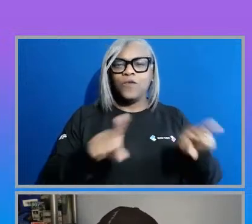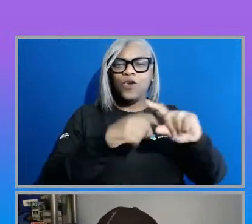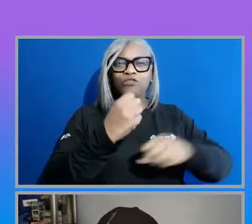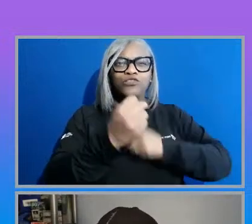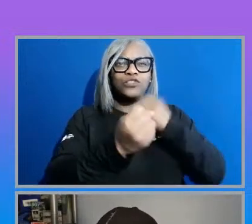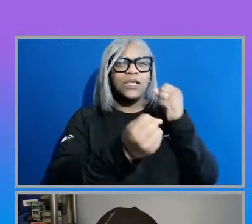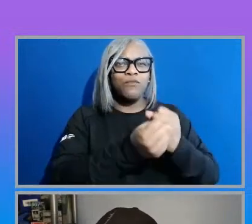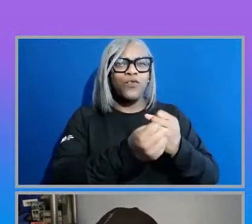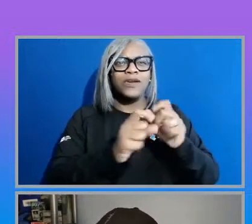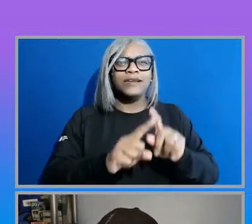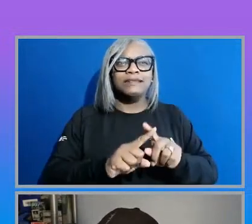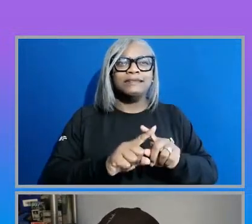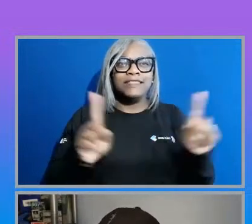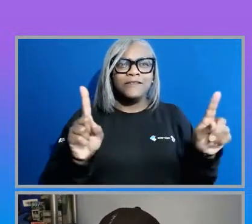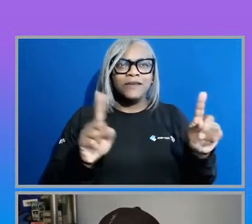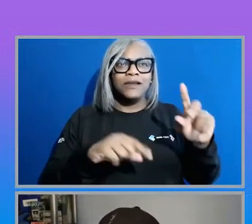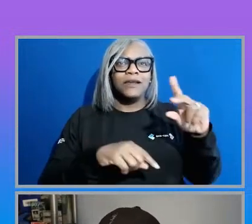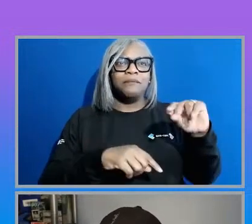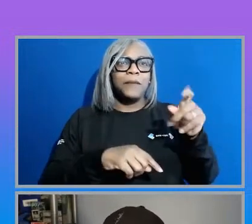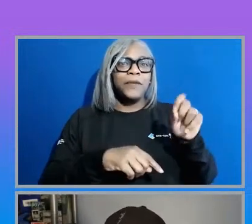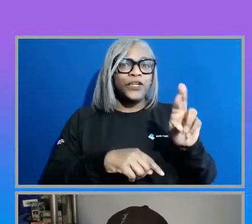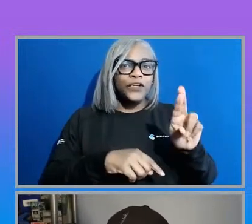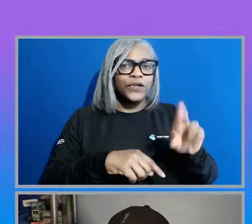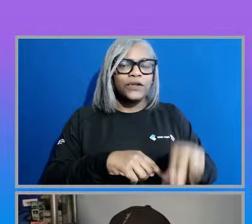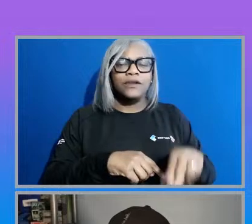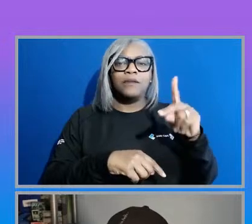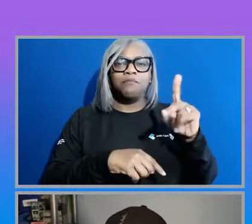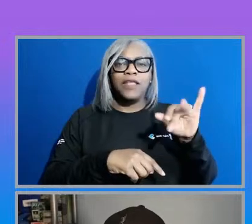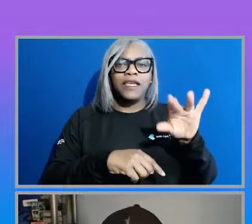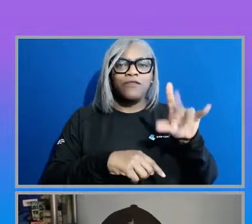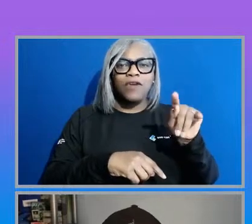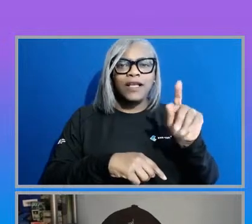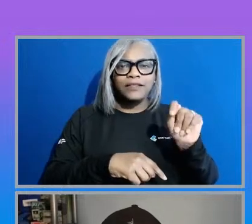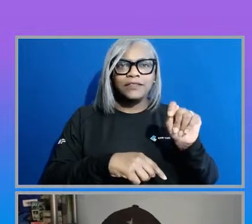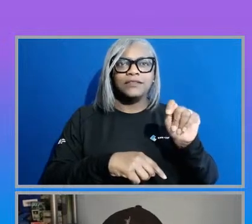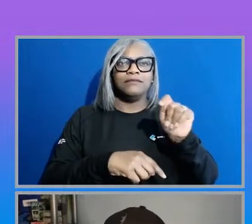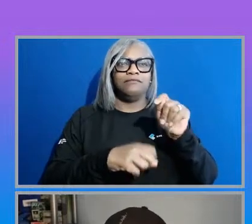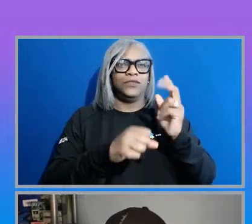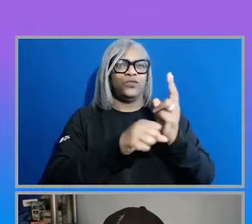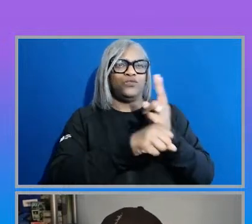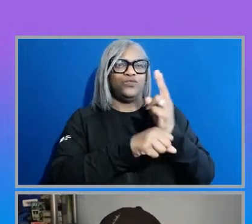like Playwright and puppeteer. I'd hit Cypress and I give this